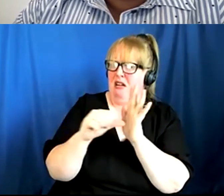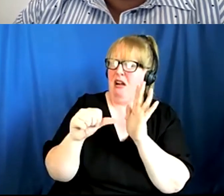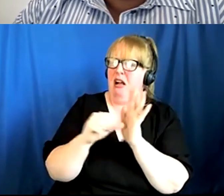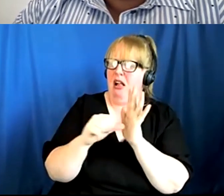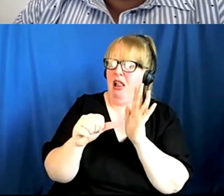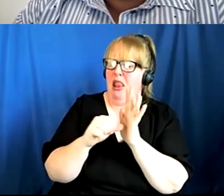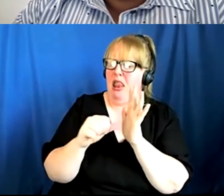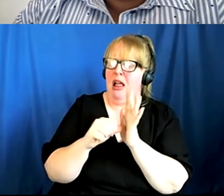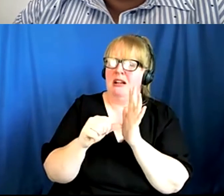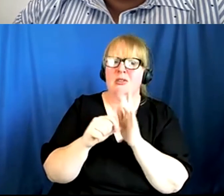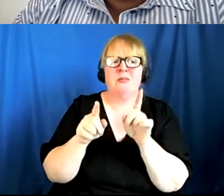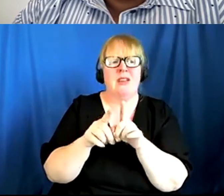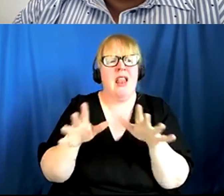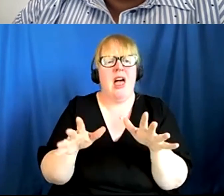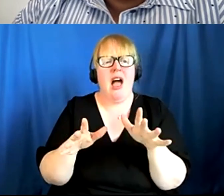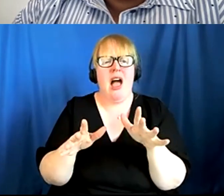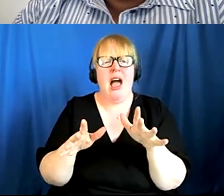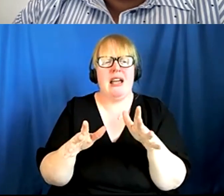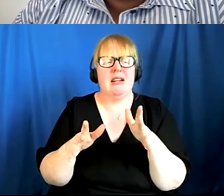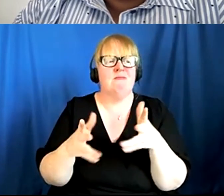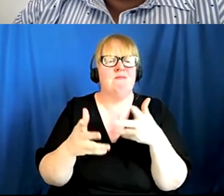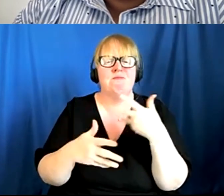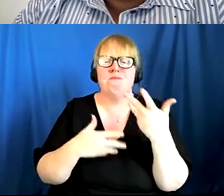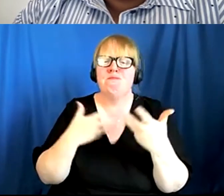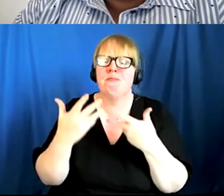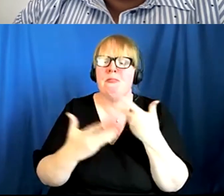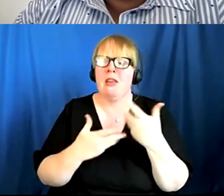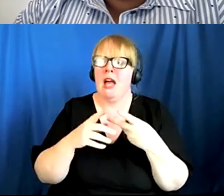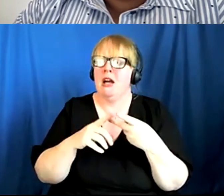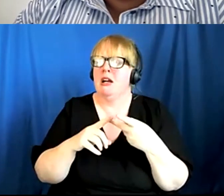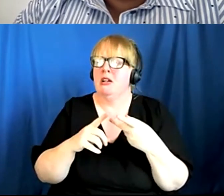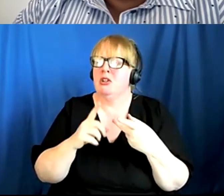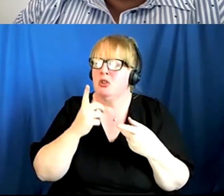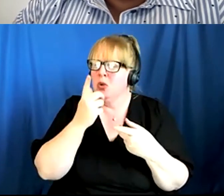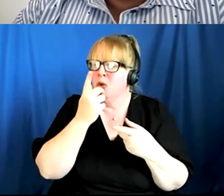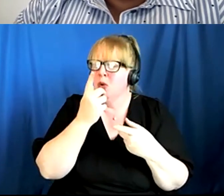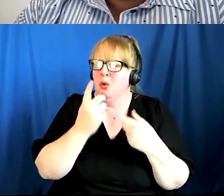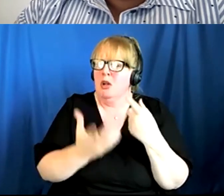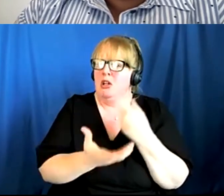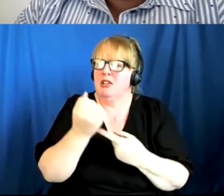well, to touch certain, certain problems that might not be that